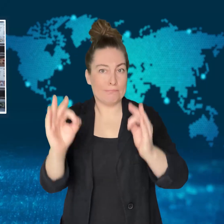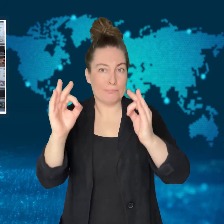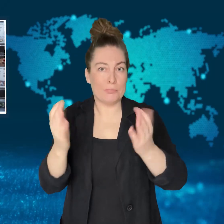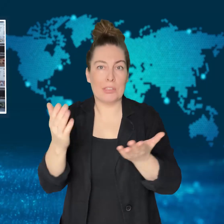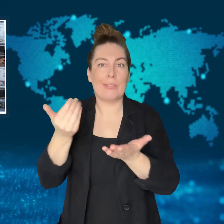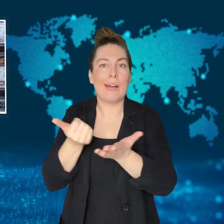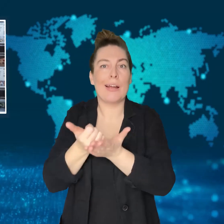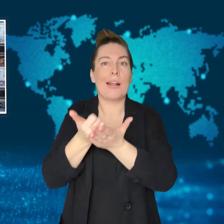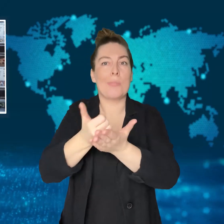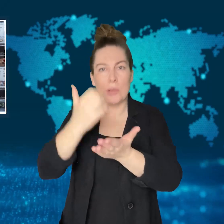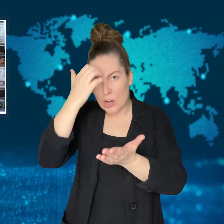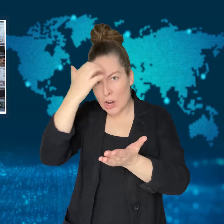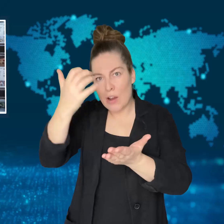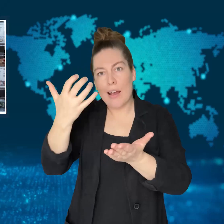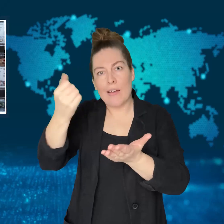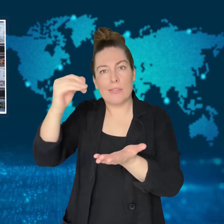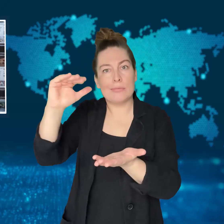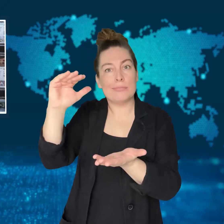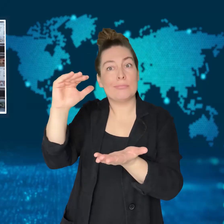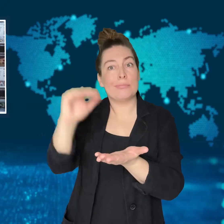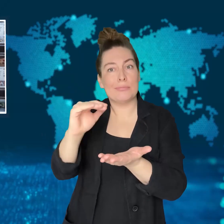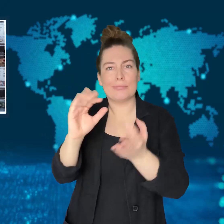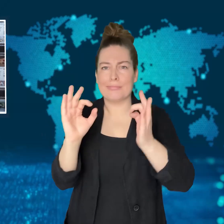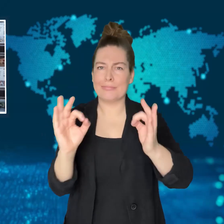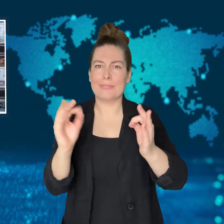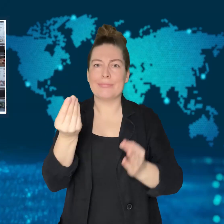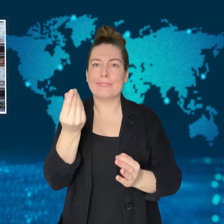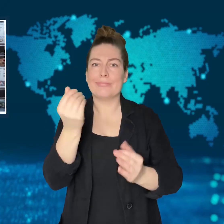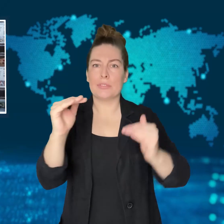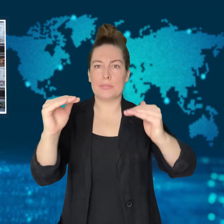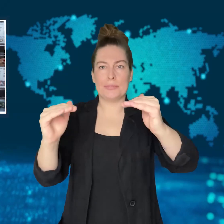rent that is reasonable to charge depending on